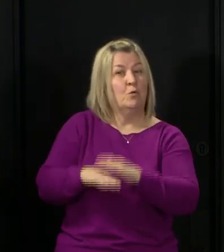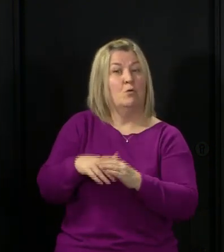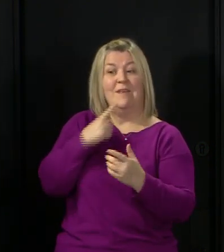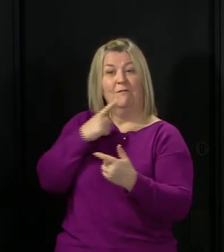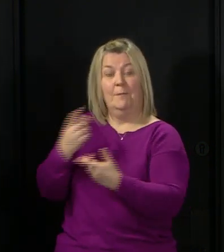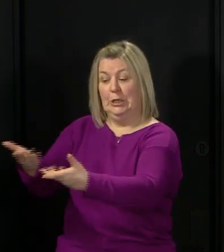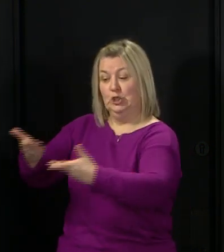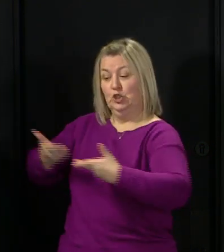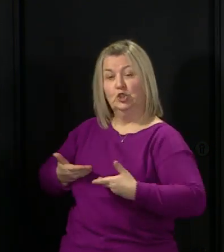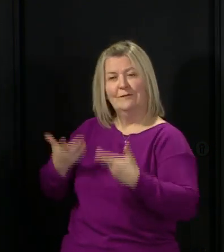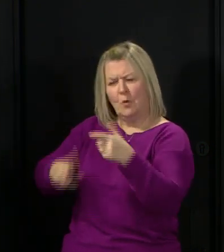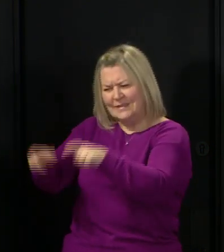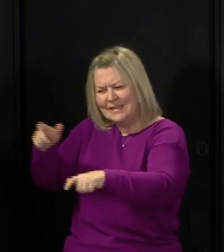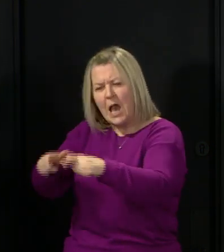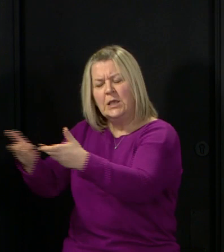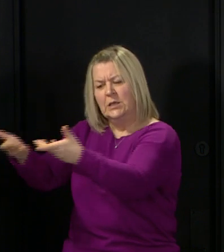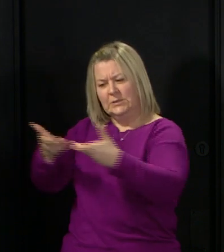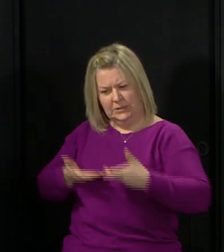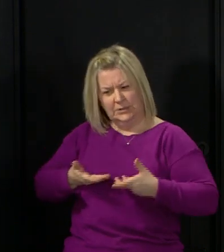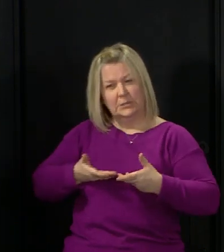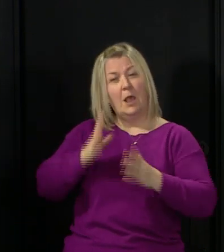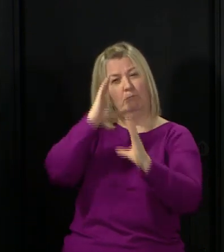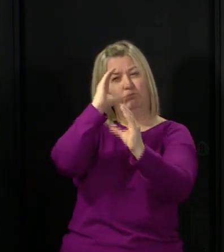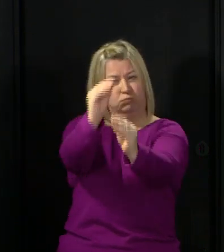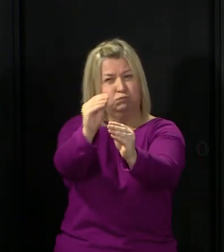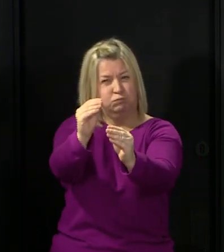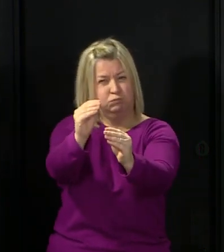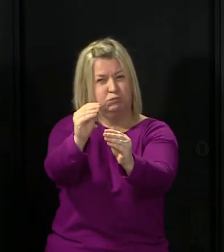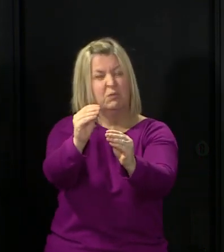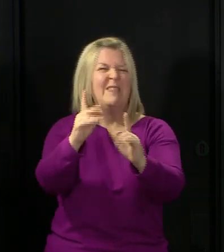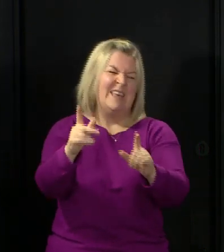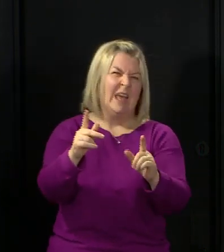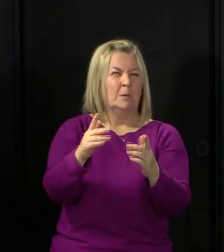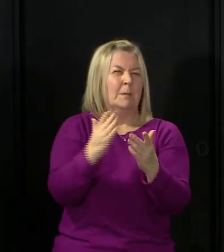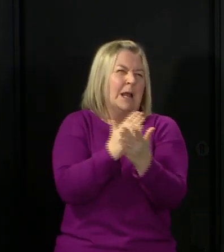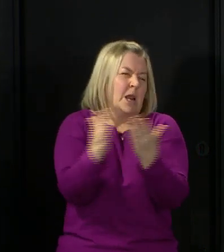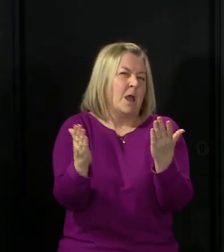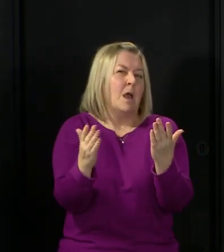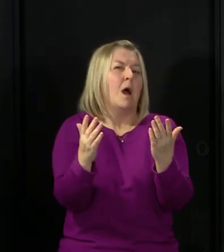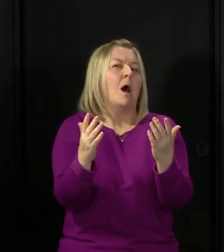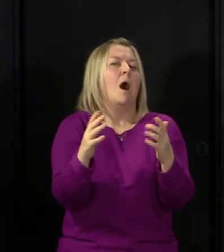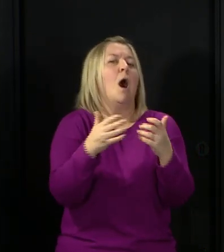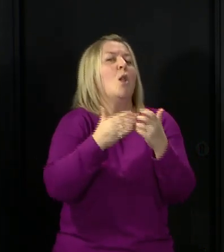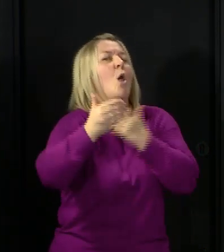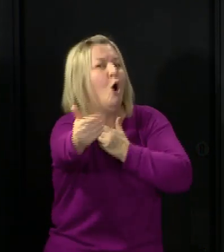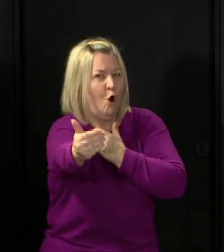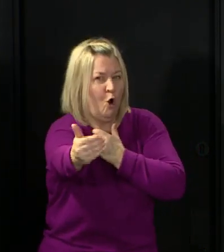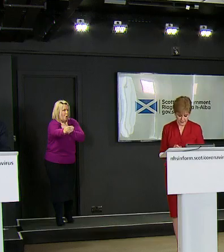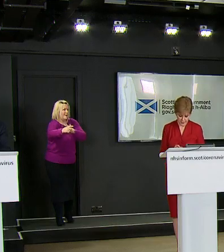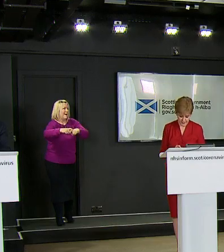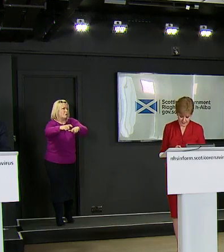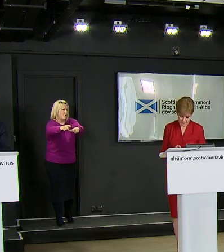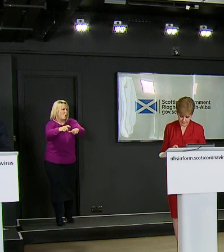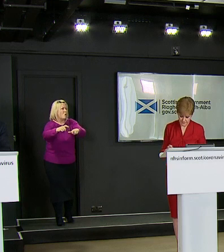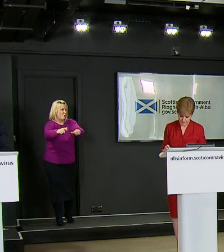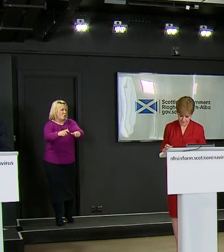some of the understandable questions about how much longer all of this is going to last. Tom Martin from the Express.